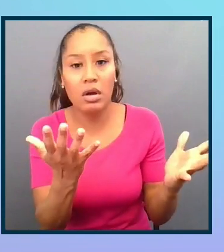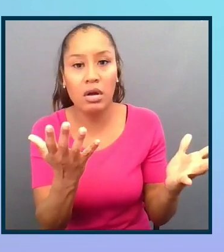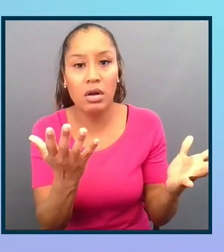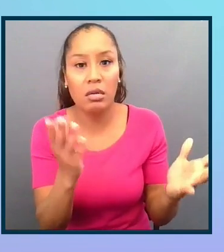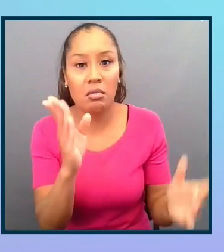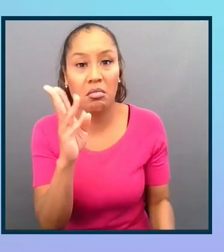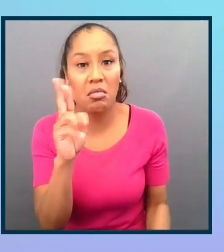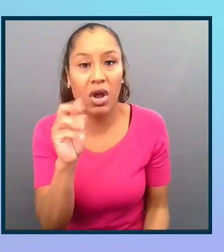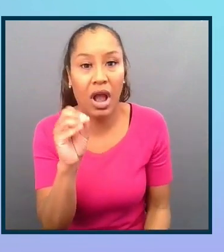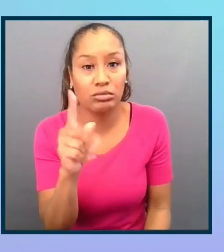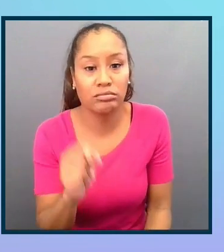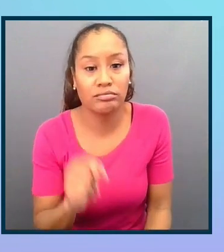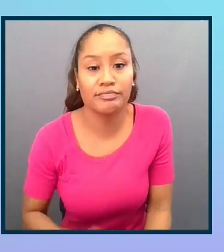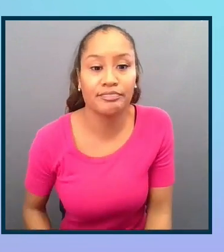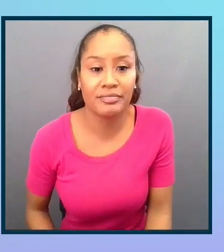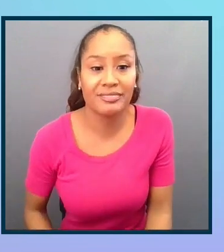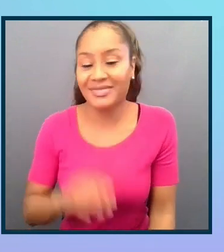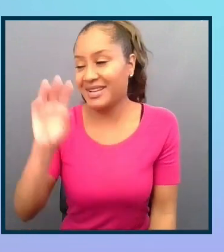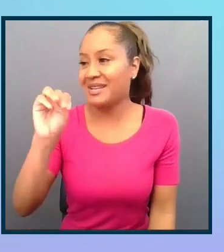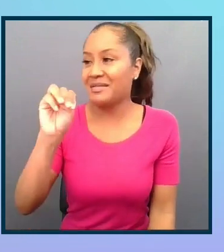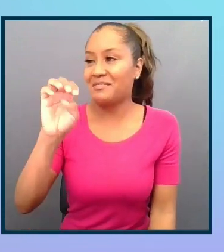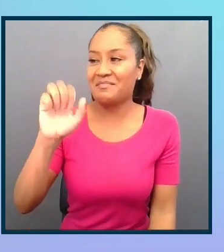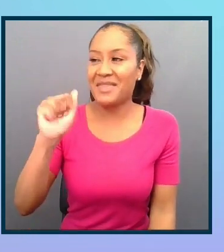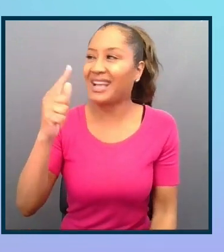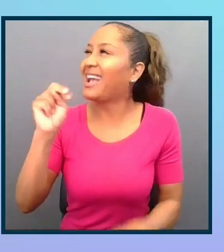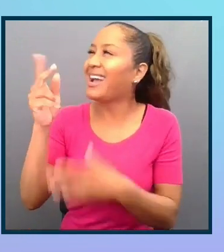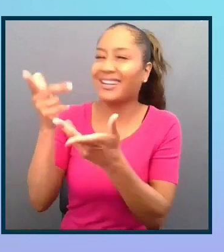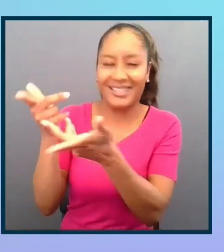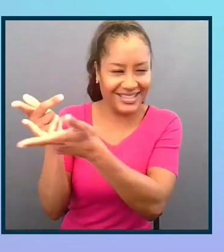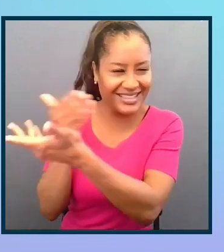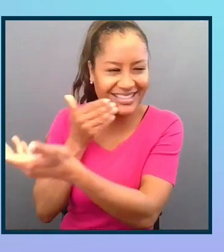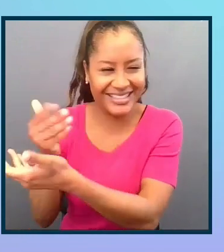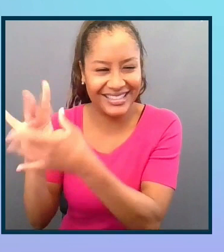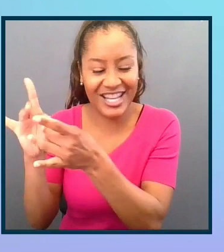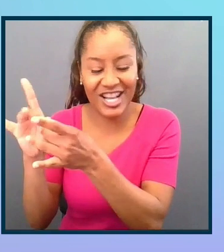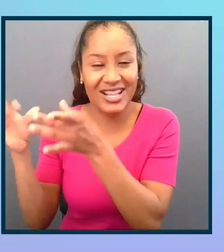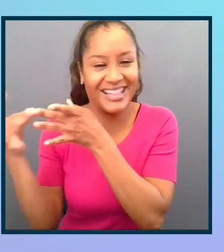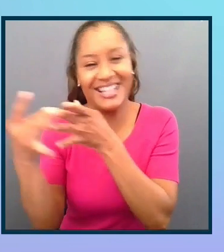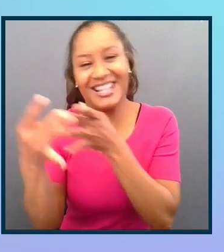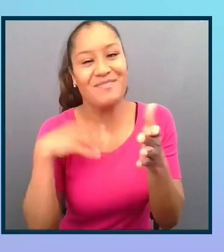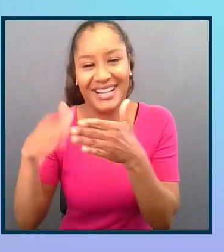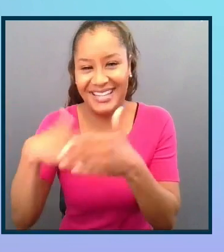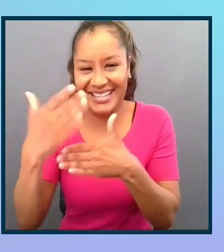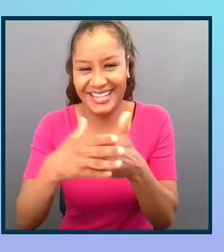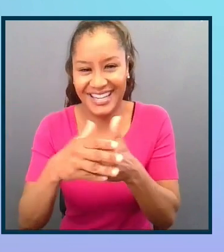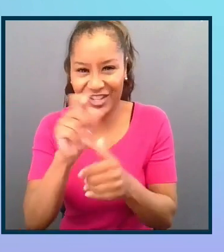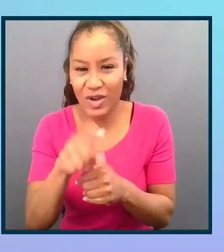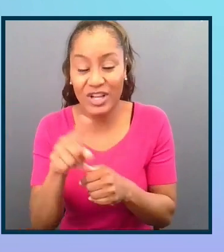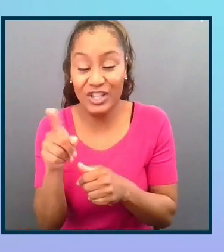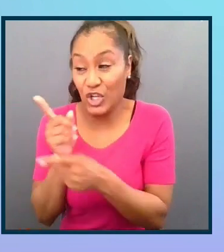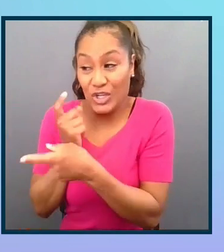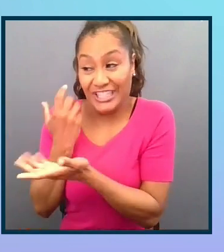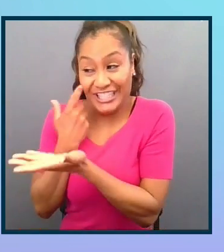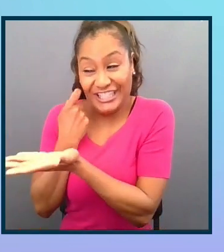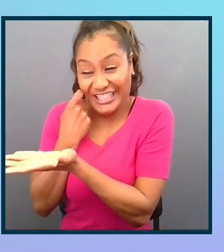And that actually leads us perfectly into the next question. So you just shared a suggestion for managing burnout.